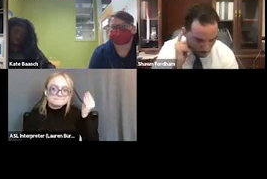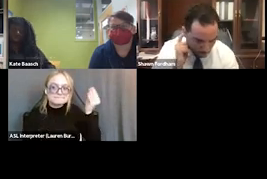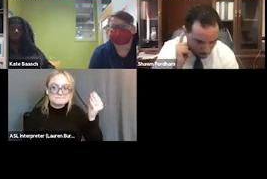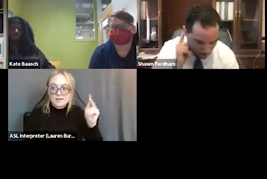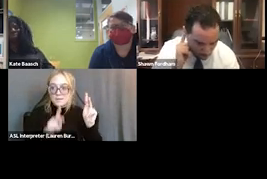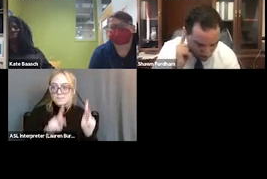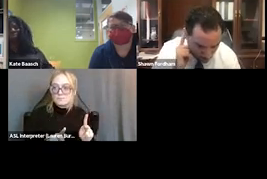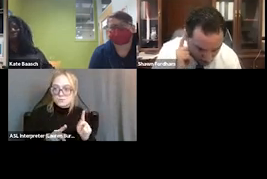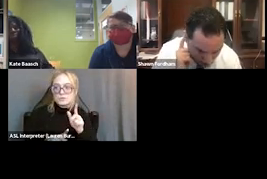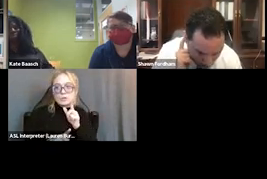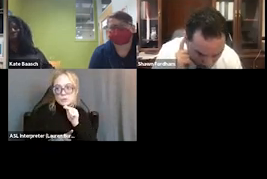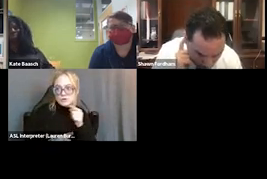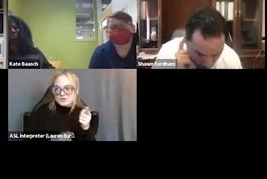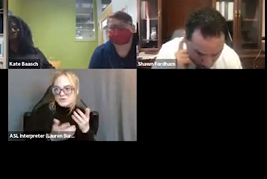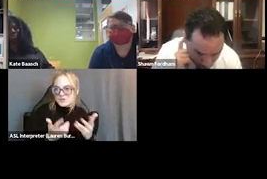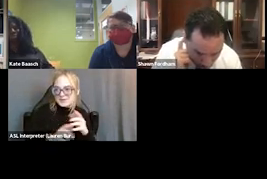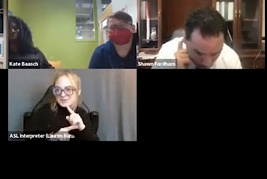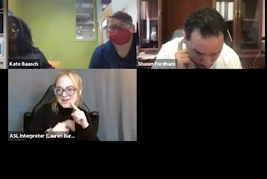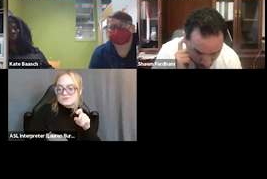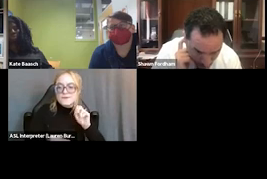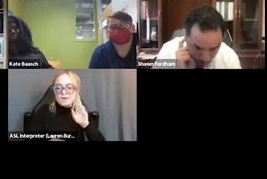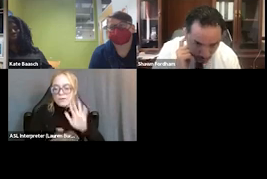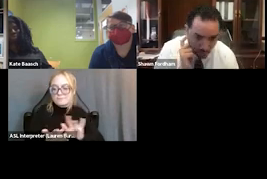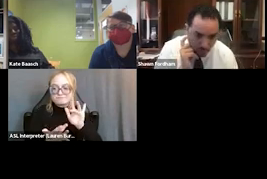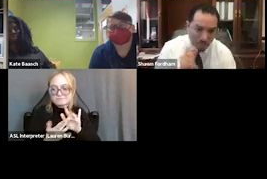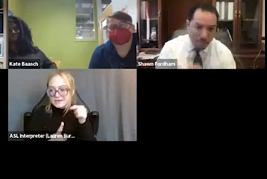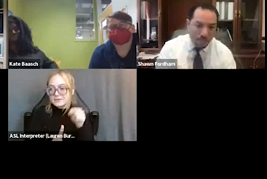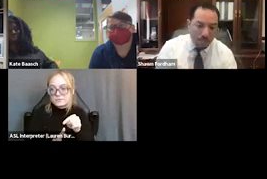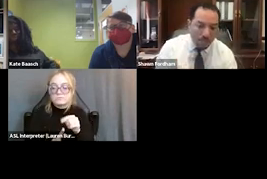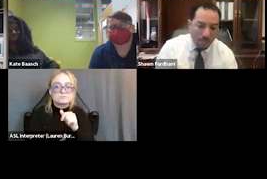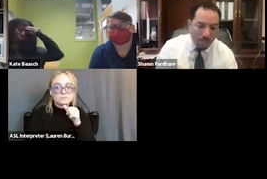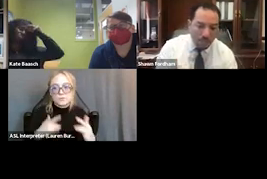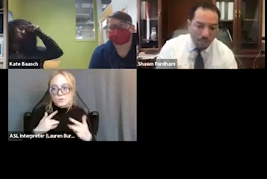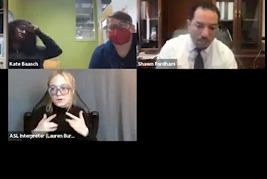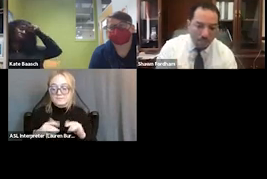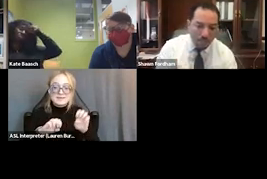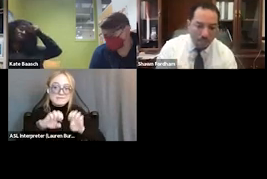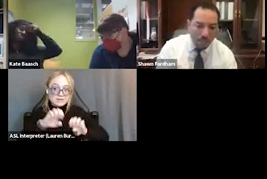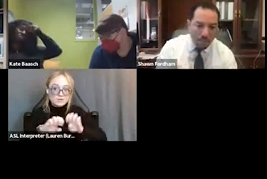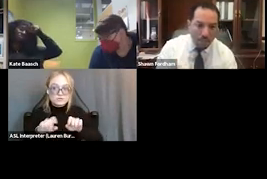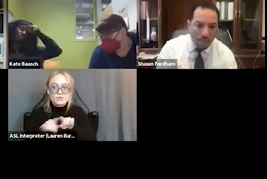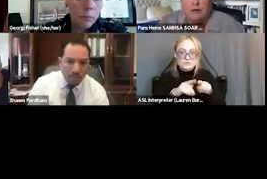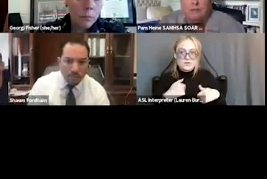the person that you directed it to or we'll get in touch with you. So don't worry. And the evaluation there is also another opportunity